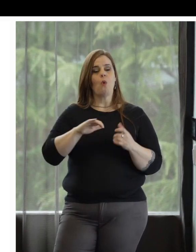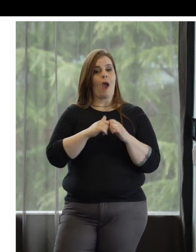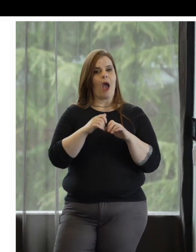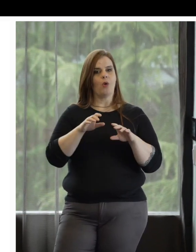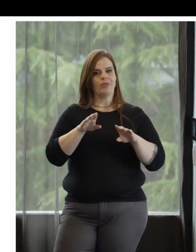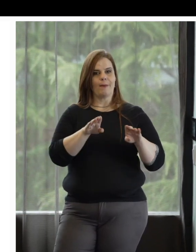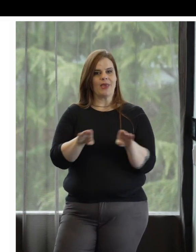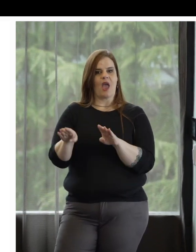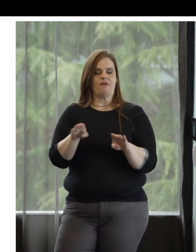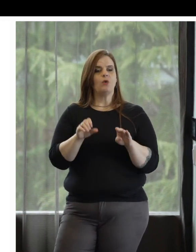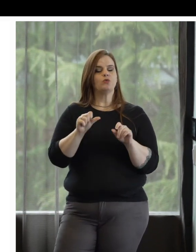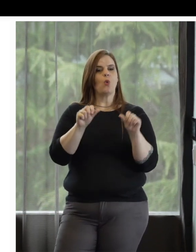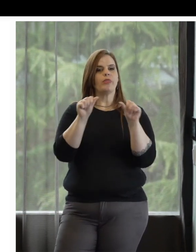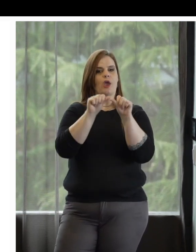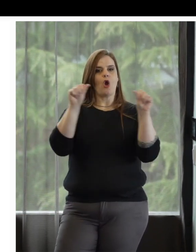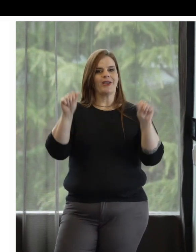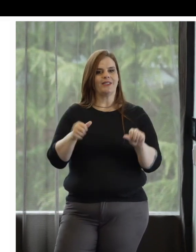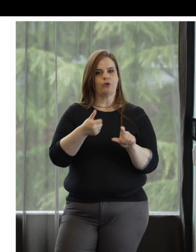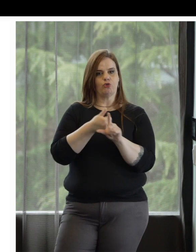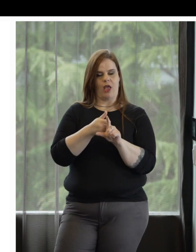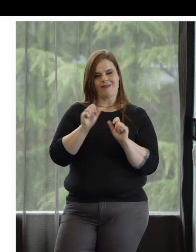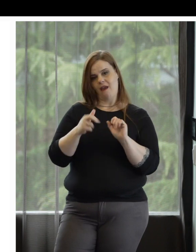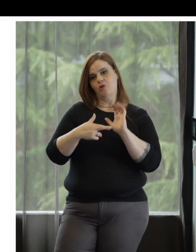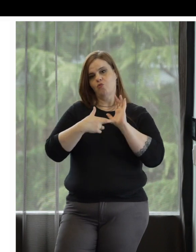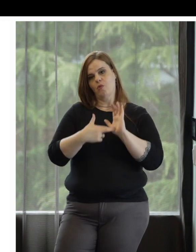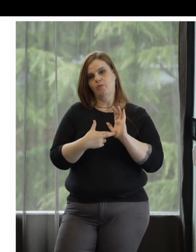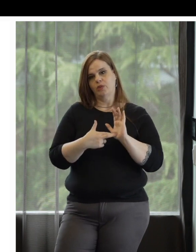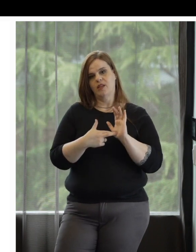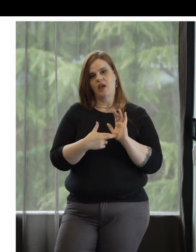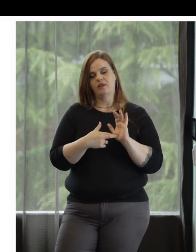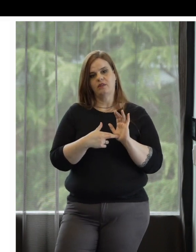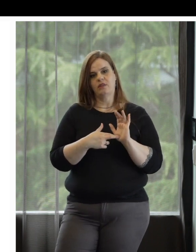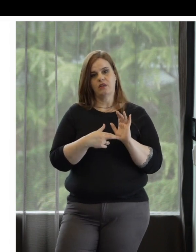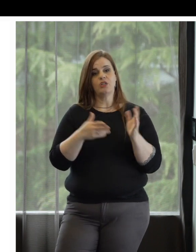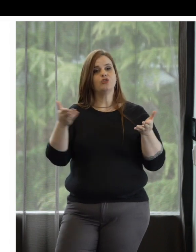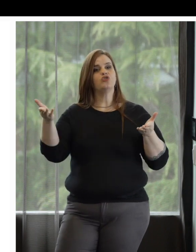architecture can represent the services that they need to